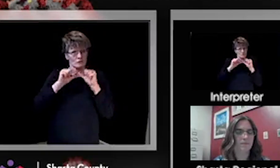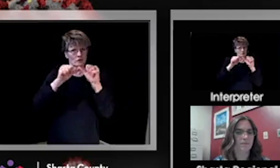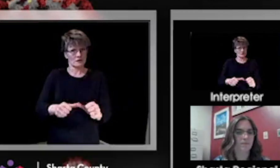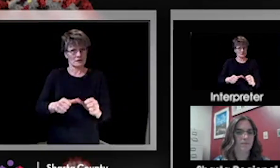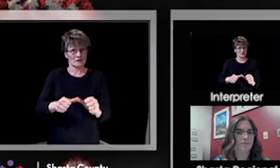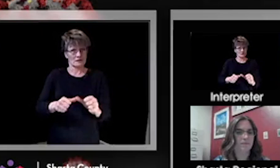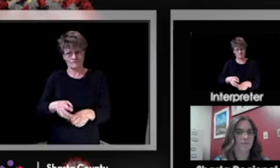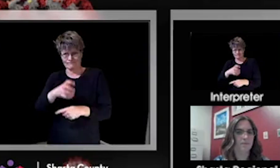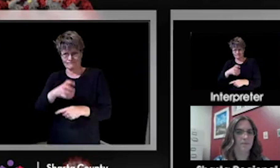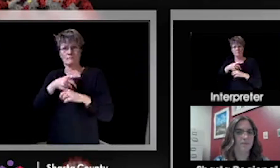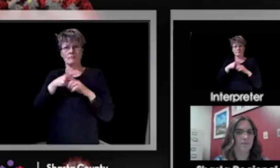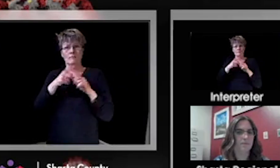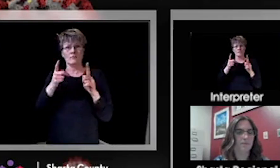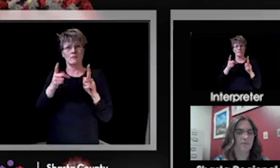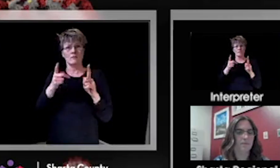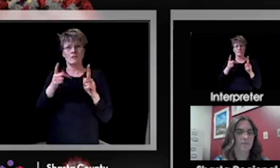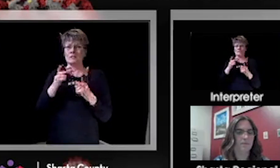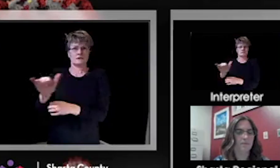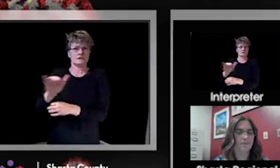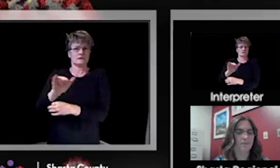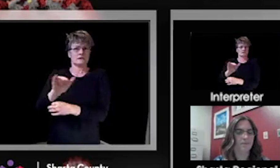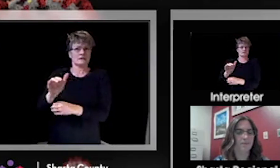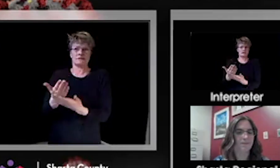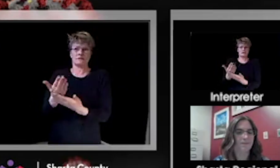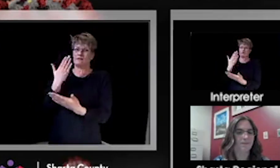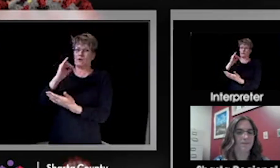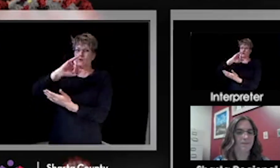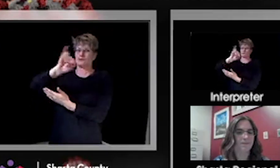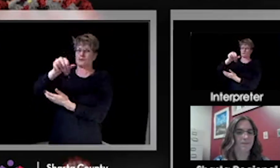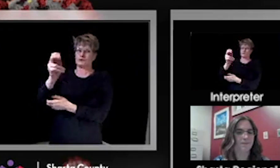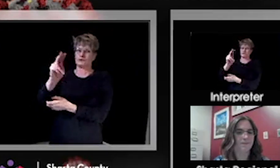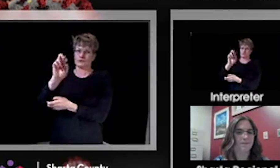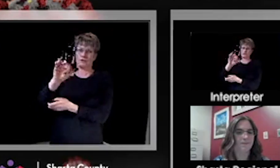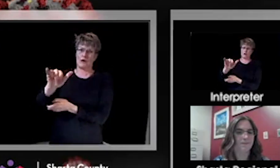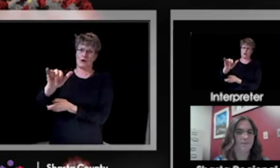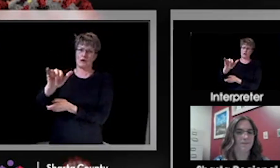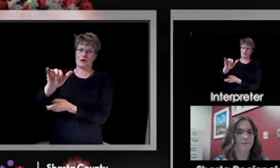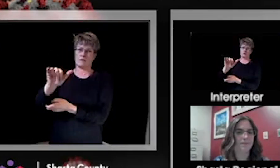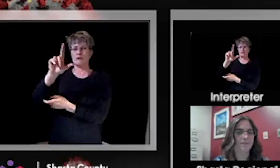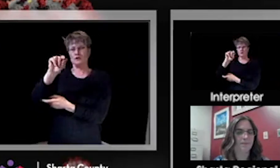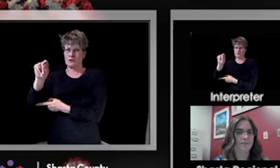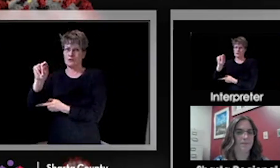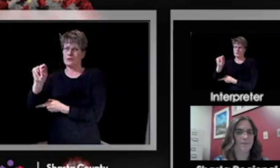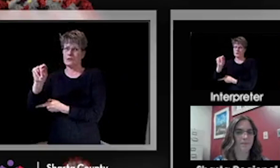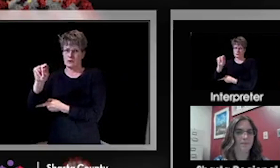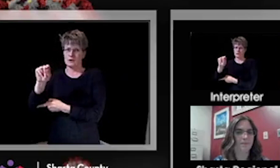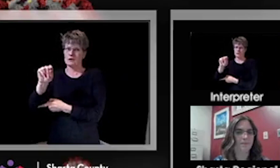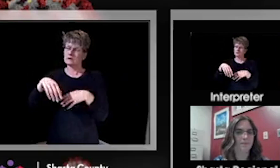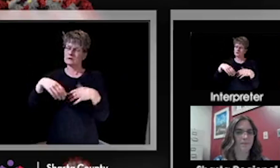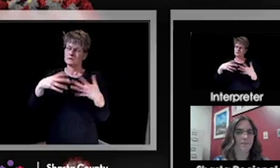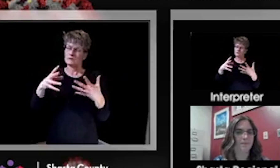of 2020. I think people need to brace for an intermediate type of scenario where there